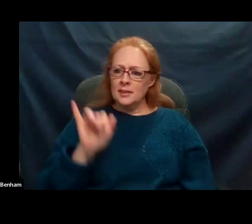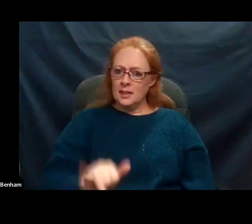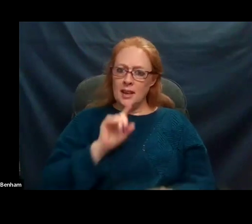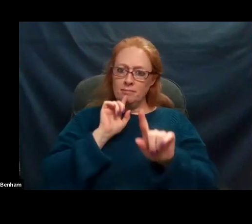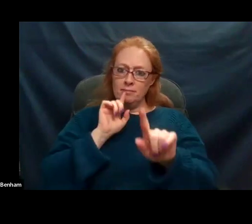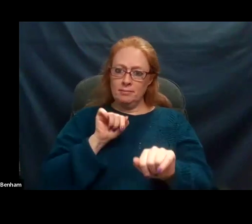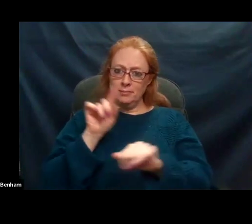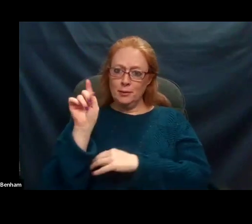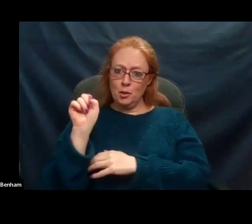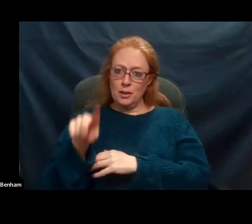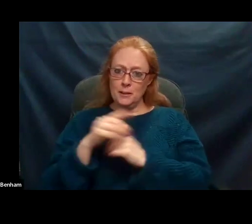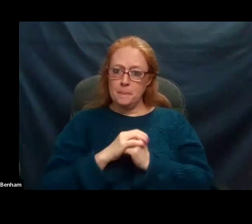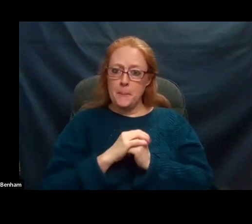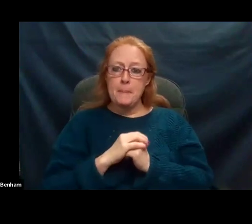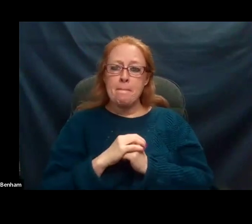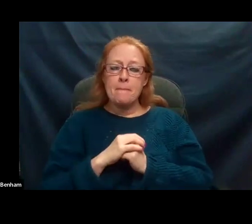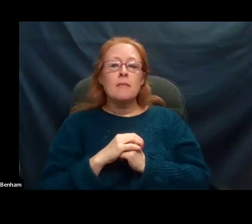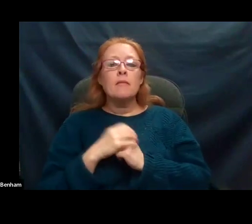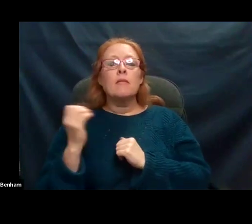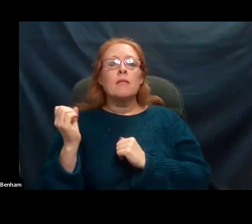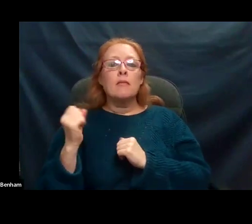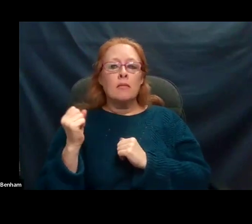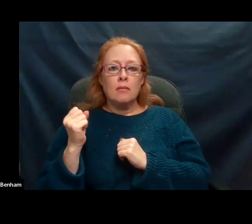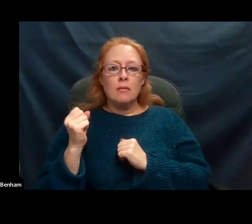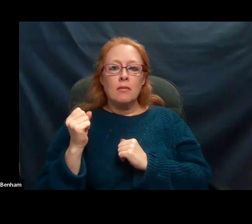And it is not allowed under the ADA.